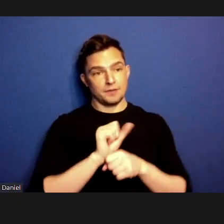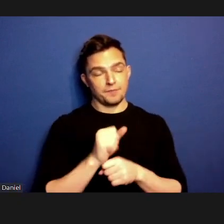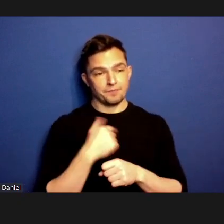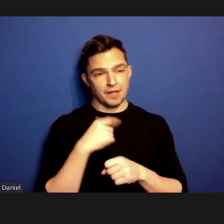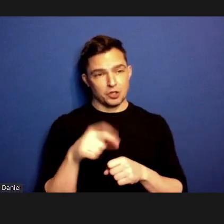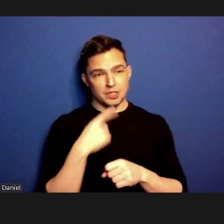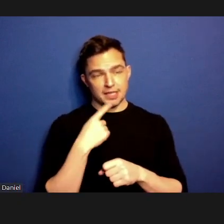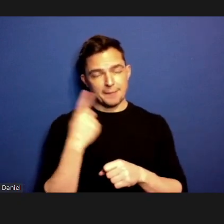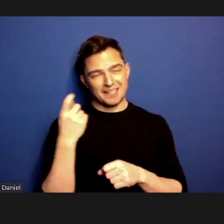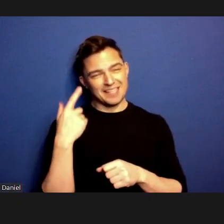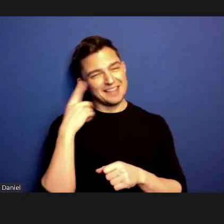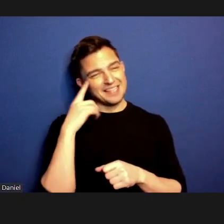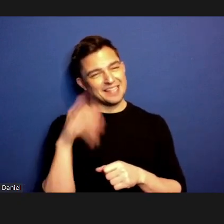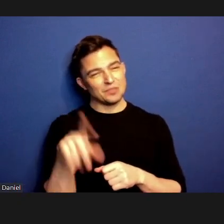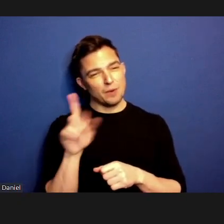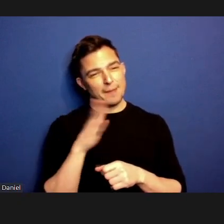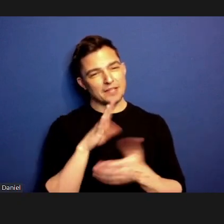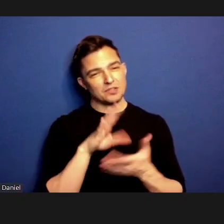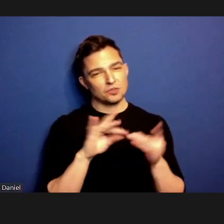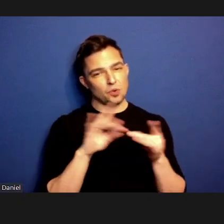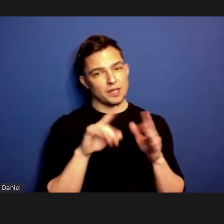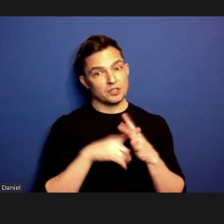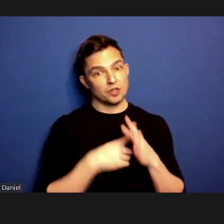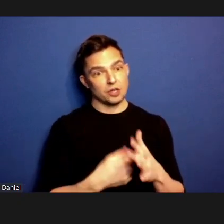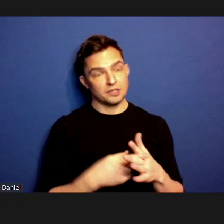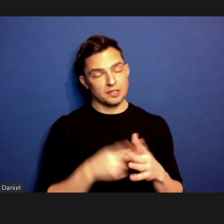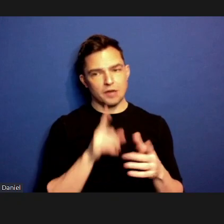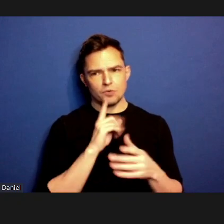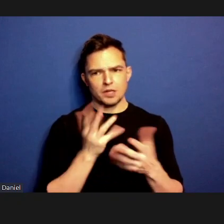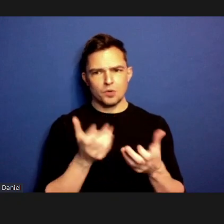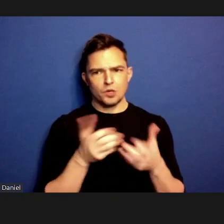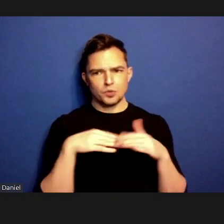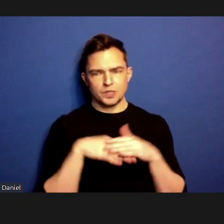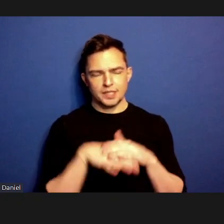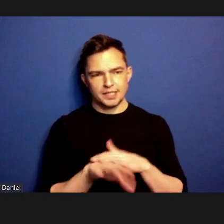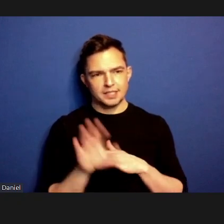I think that's where my story begins and where I really wanted to enter into the conversation